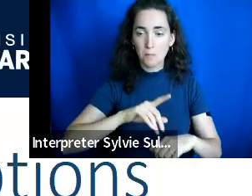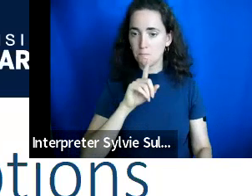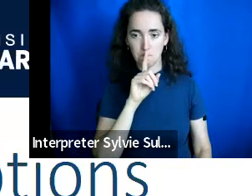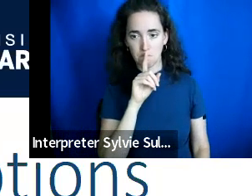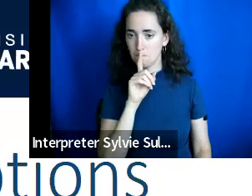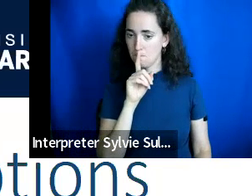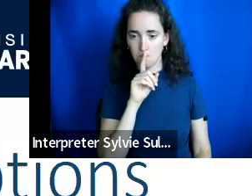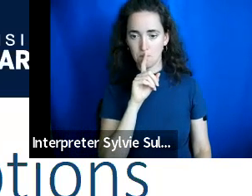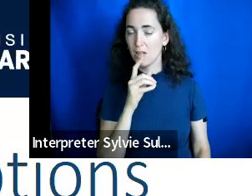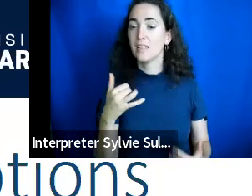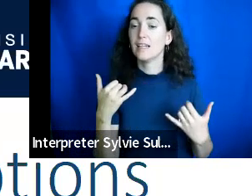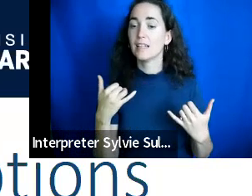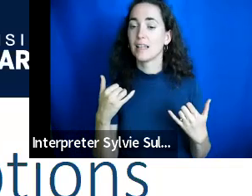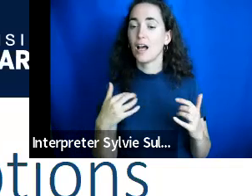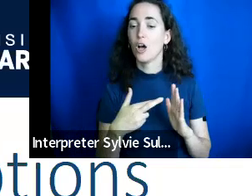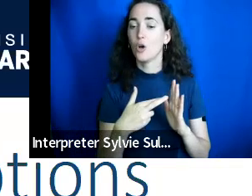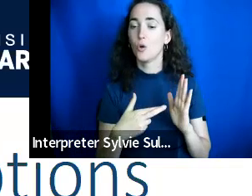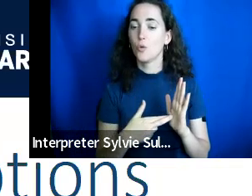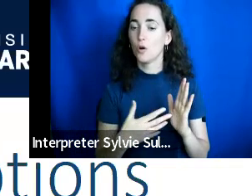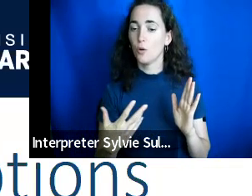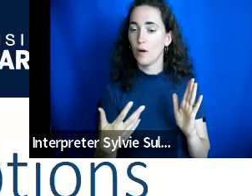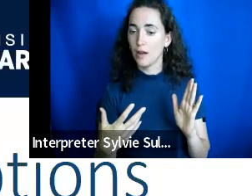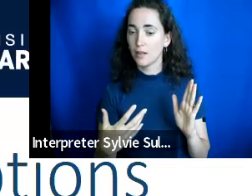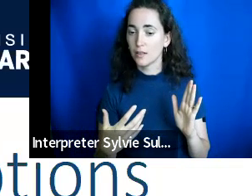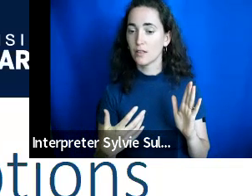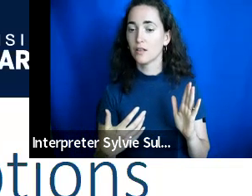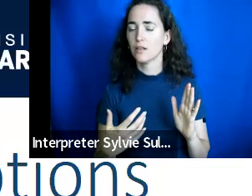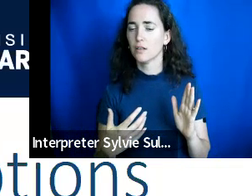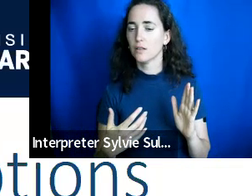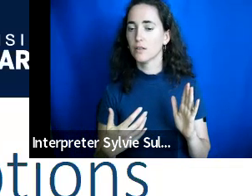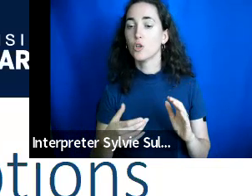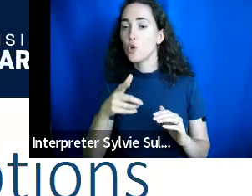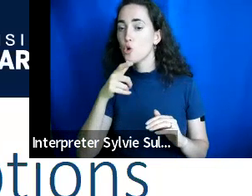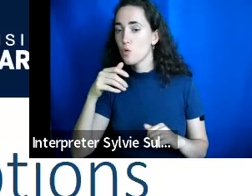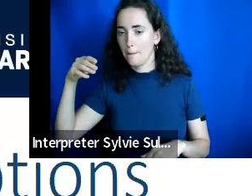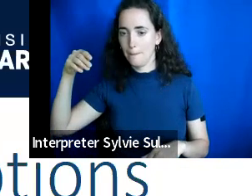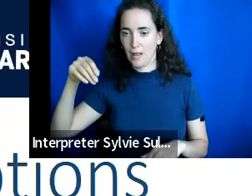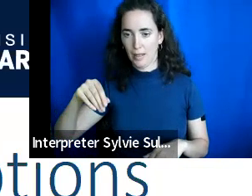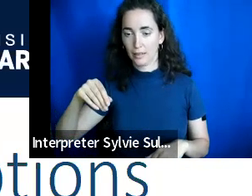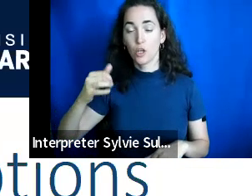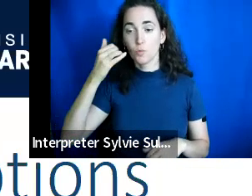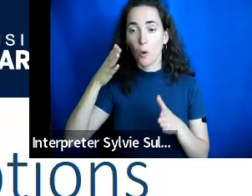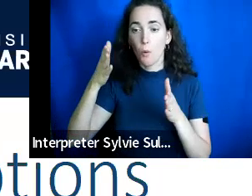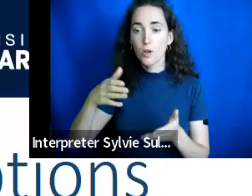Is it goes I pay your source so if there's someone in a nursing facility.